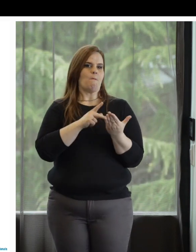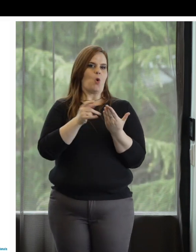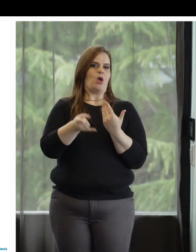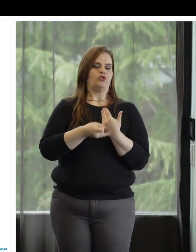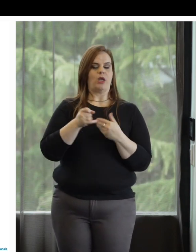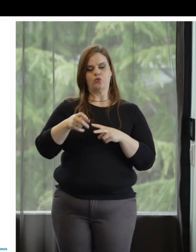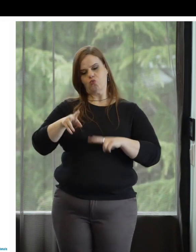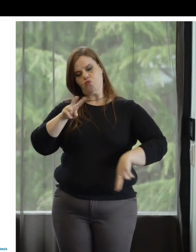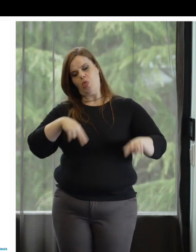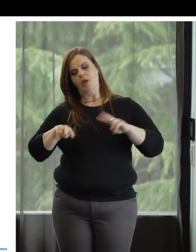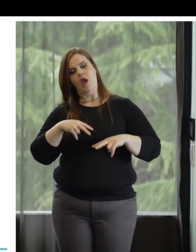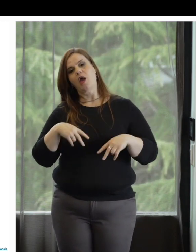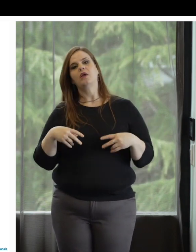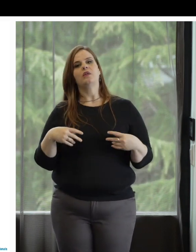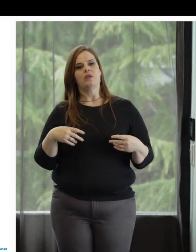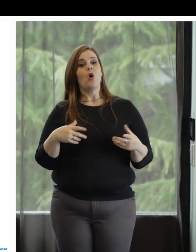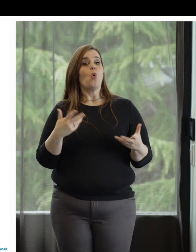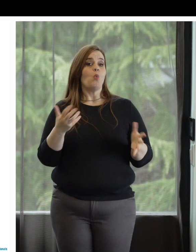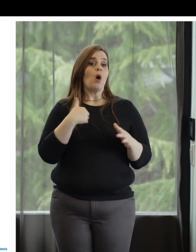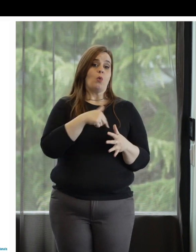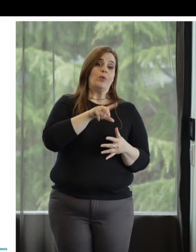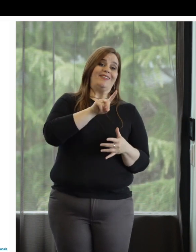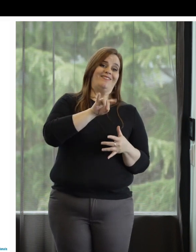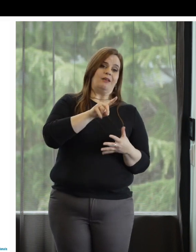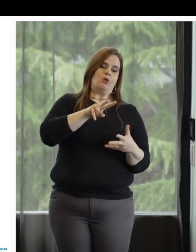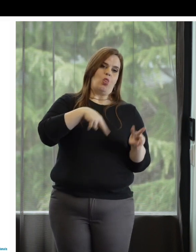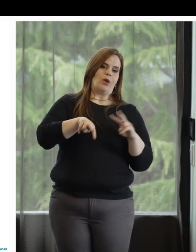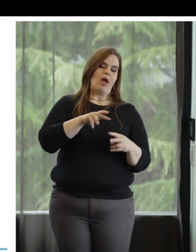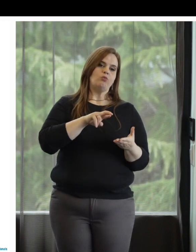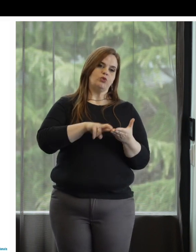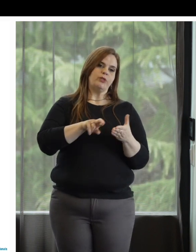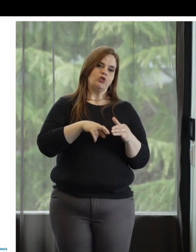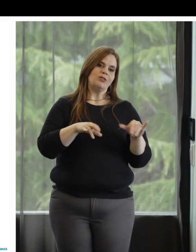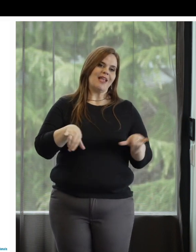we did look at research standards and specs a lot of